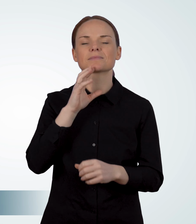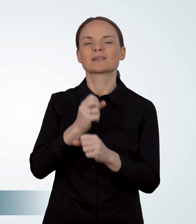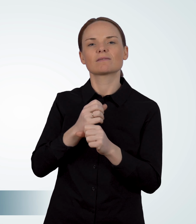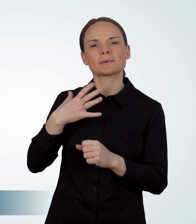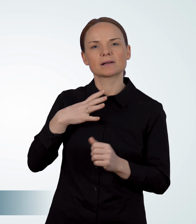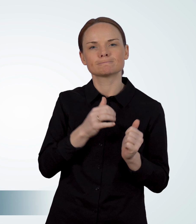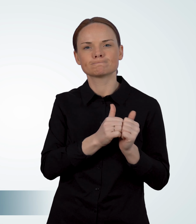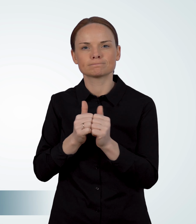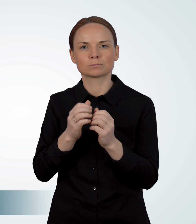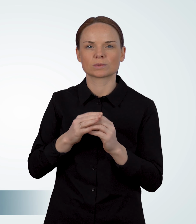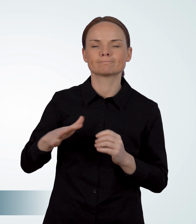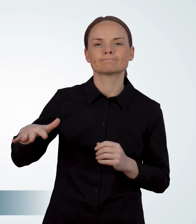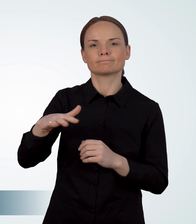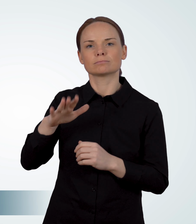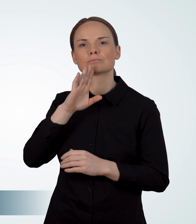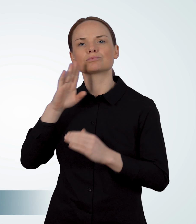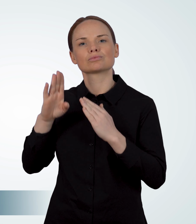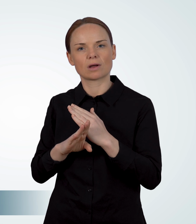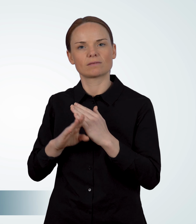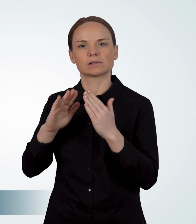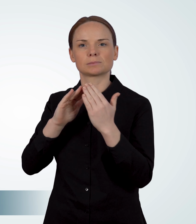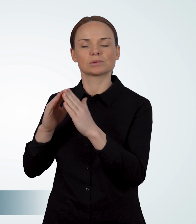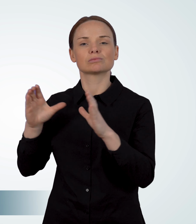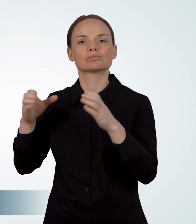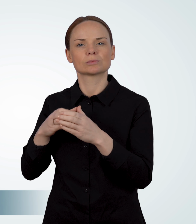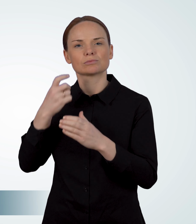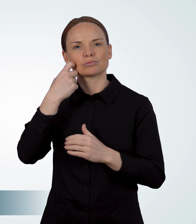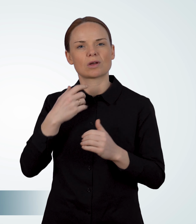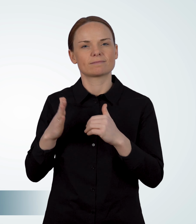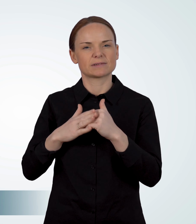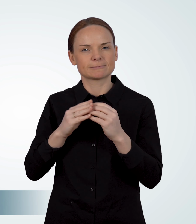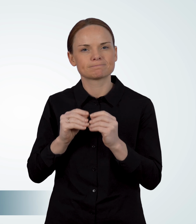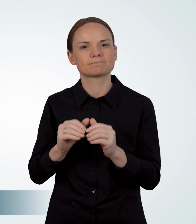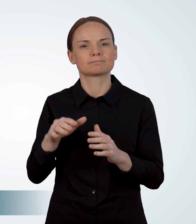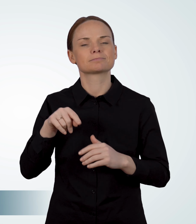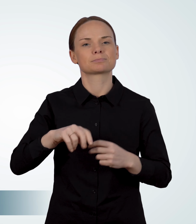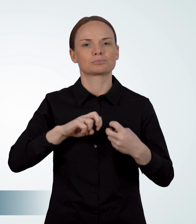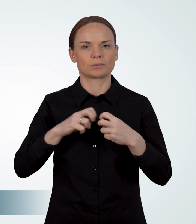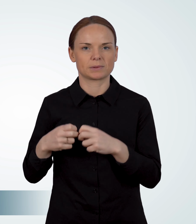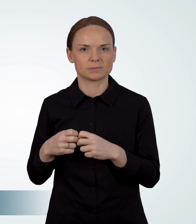All levels of government need to work with the private and community sectors to fix these issues,